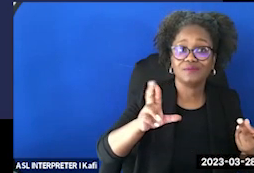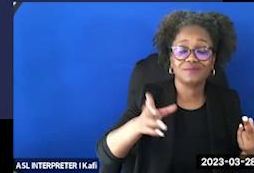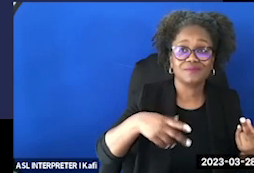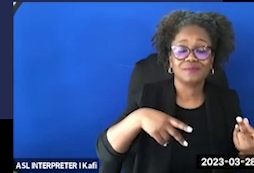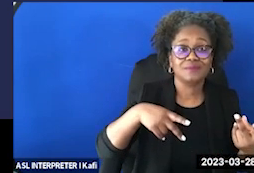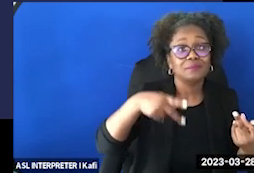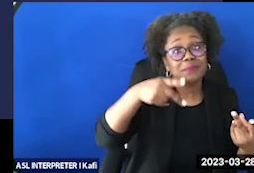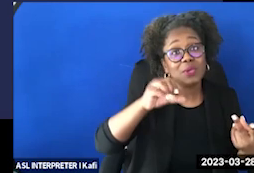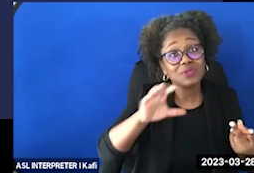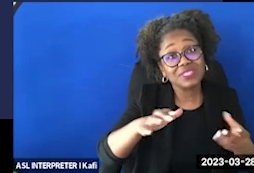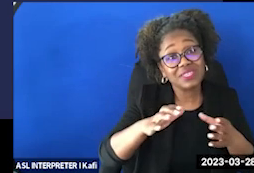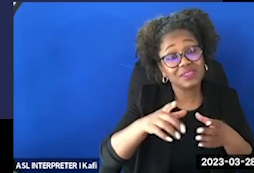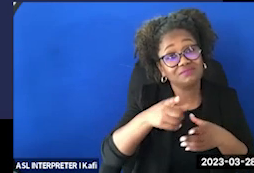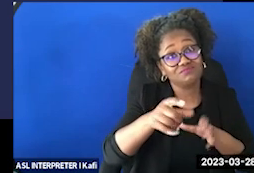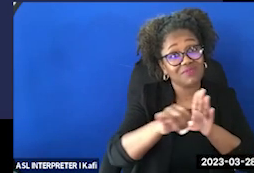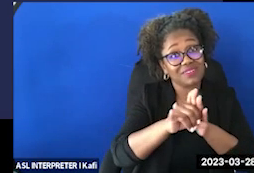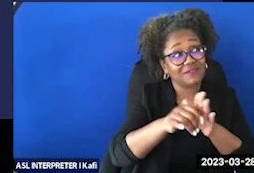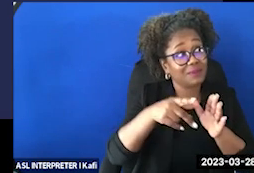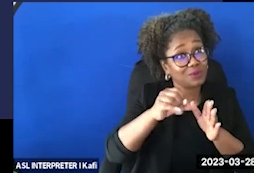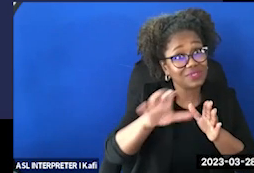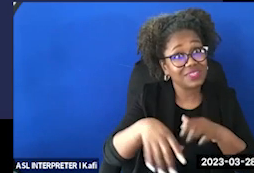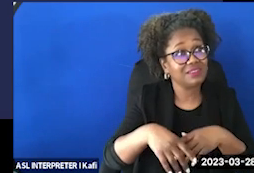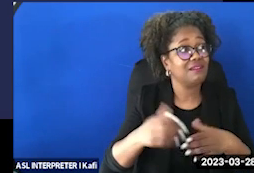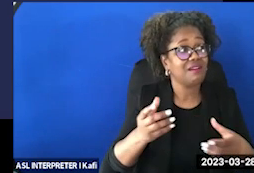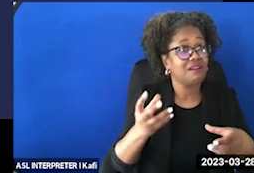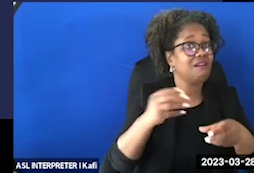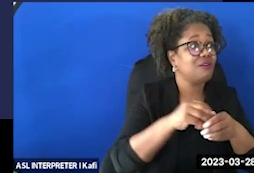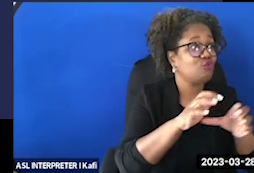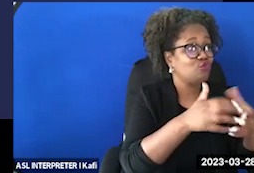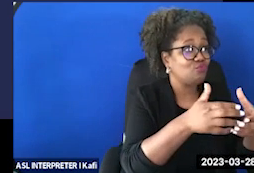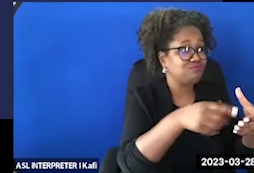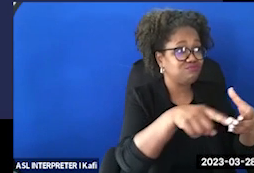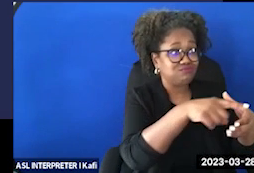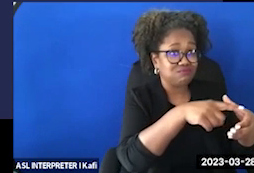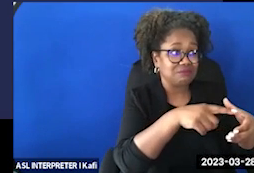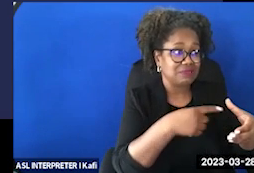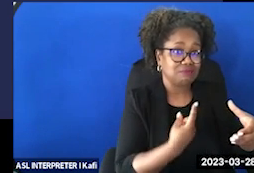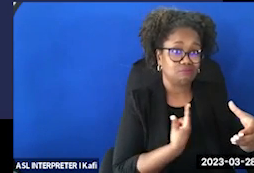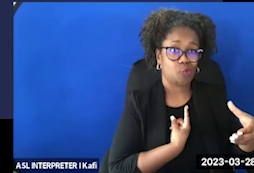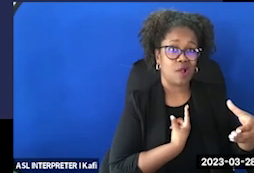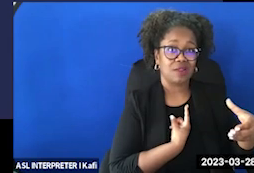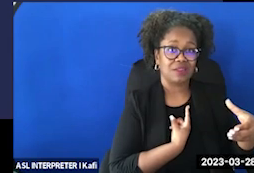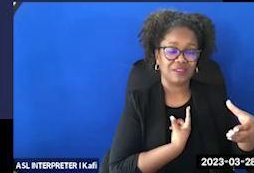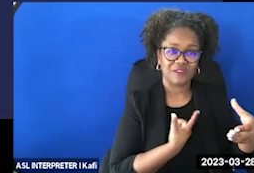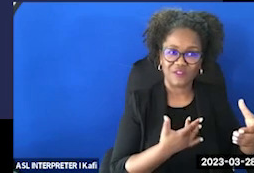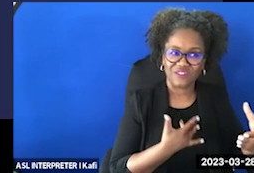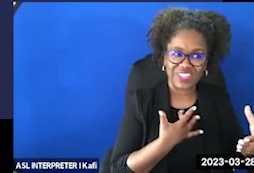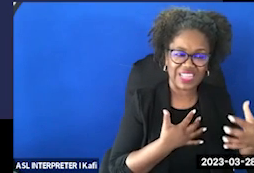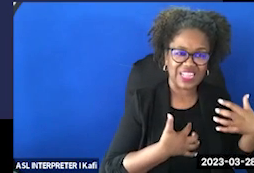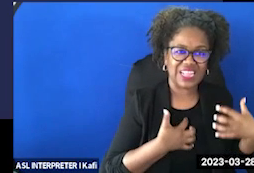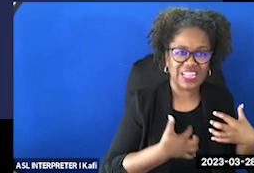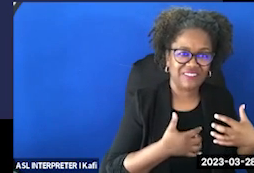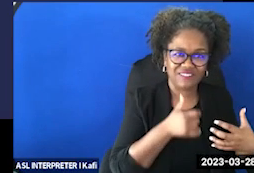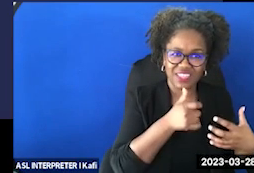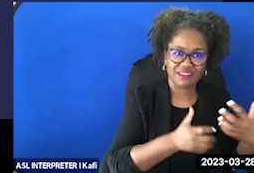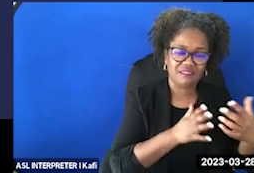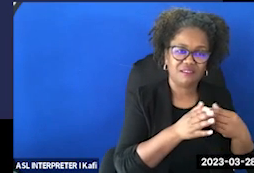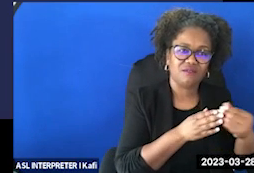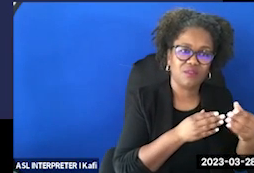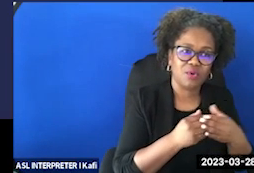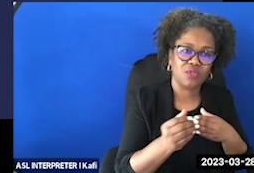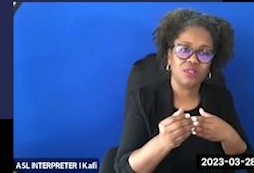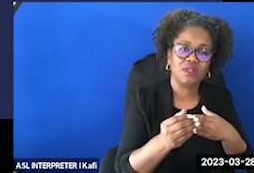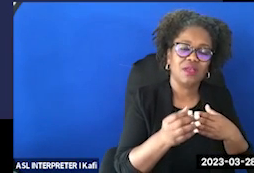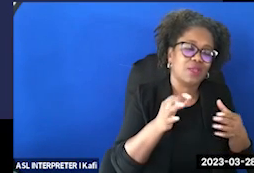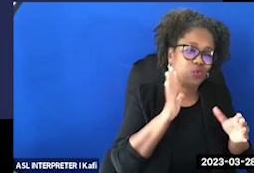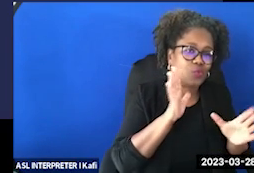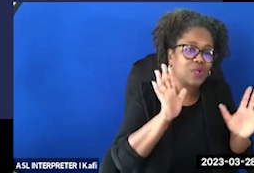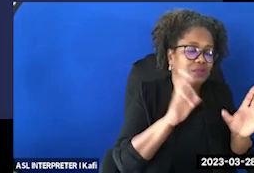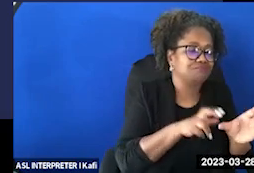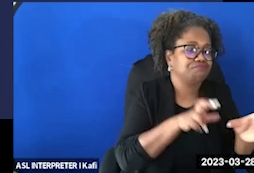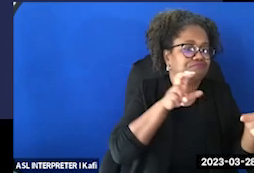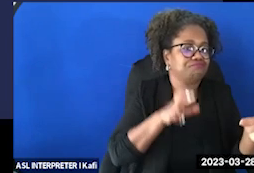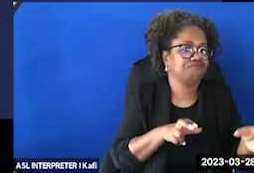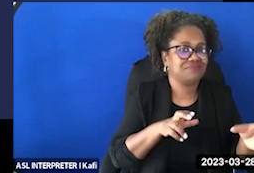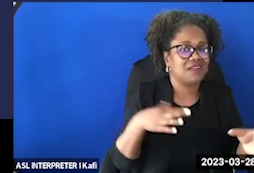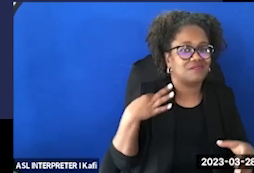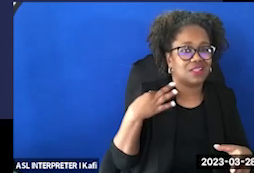Debbie Stine, Science & Technology Policy Academy: and everybody's like looking at you. Starting to really a different and at a certain point in time you feel uncomfortable. Are you? Voluntarily the part this happened in my Phd program. We had